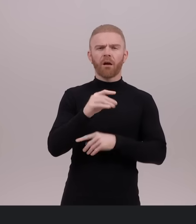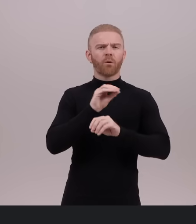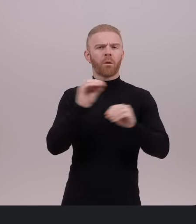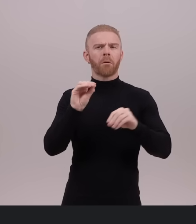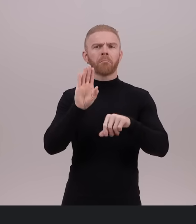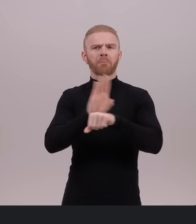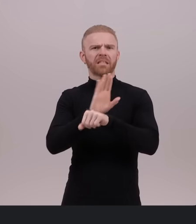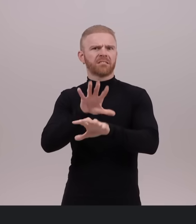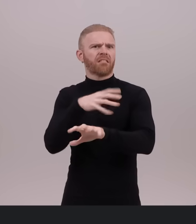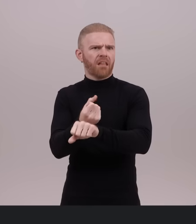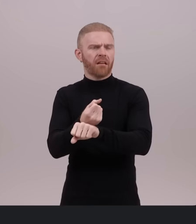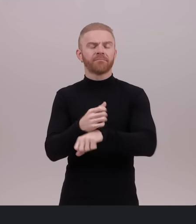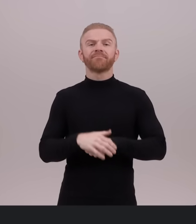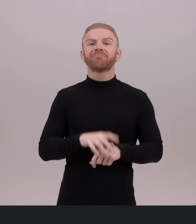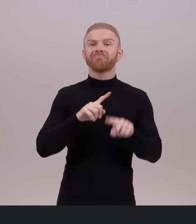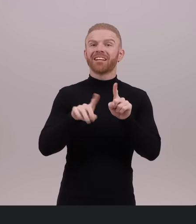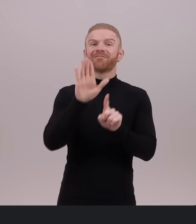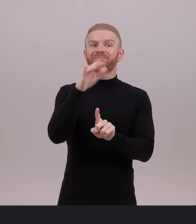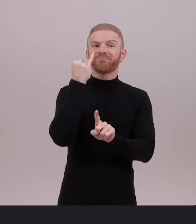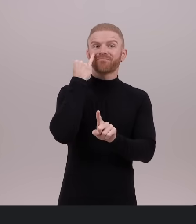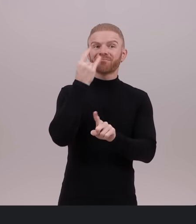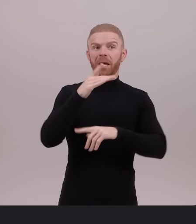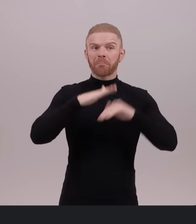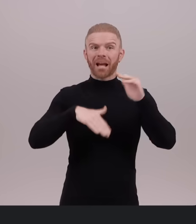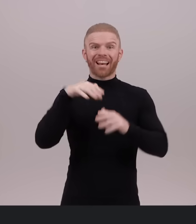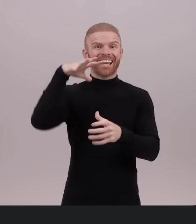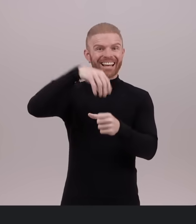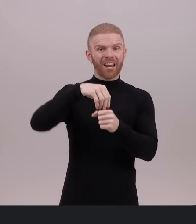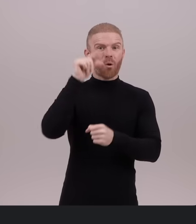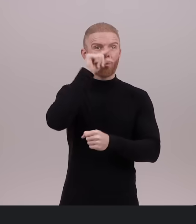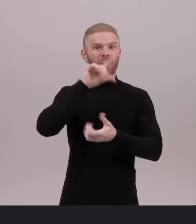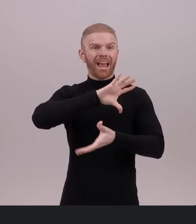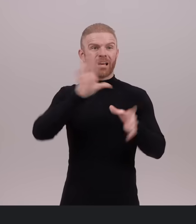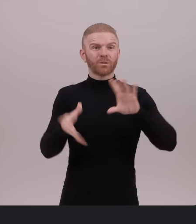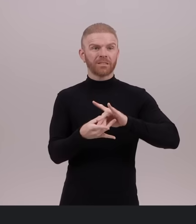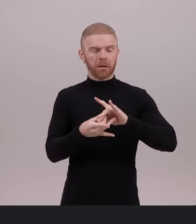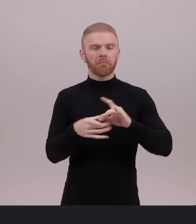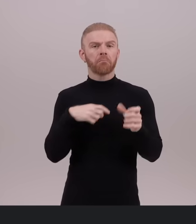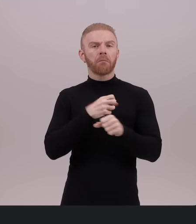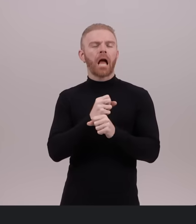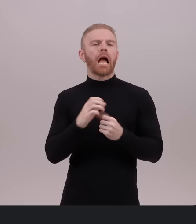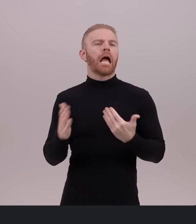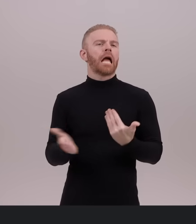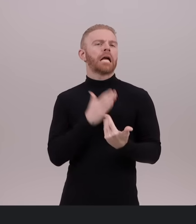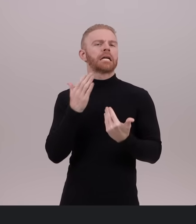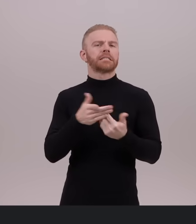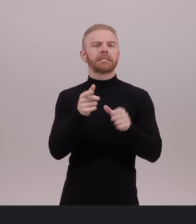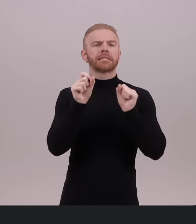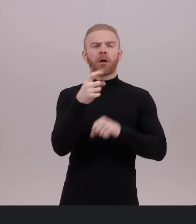However, if you are building in the Google ecosystem, we've made it easy with one-click setup across Android,